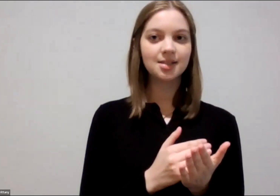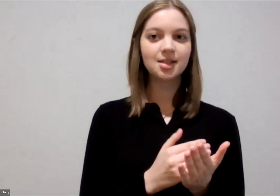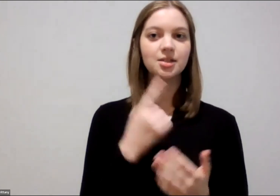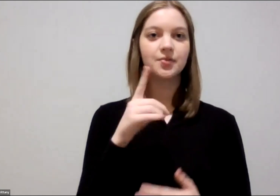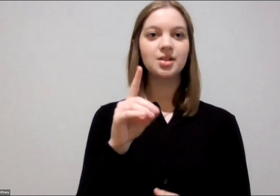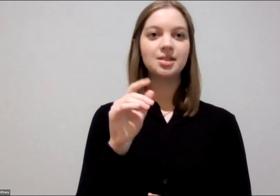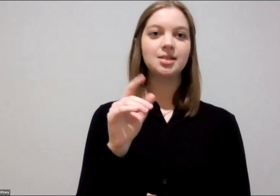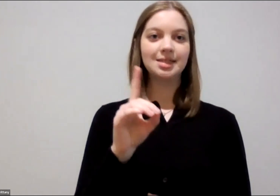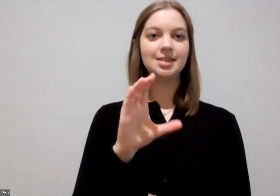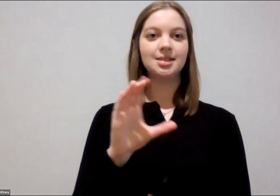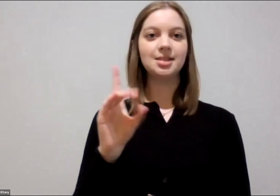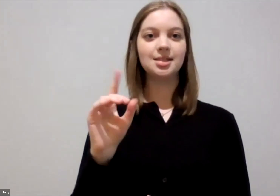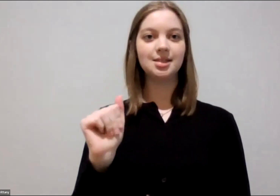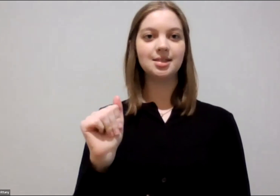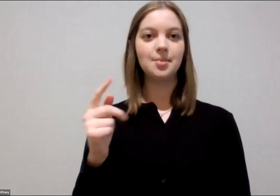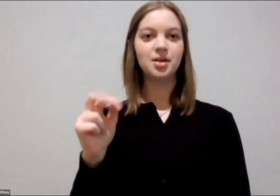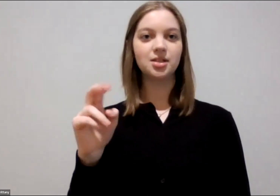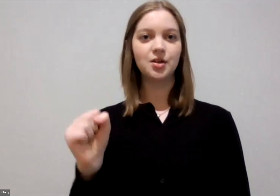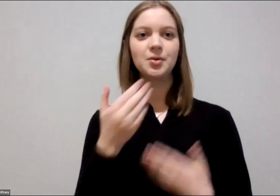Disabled heroes, which, by the way, thank you, Dr.